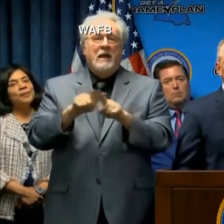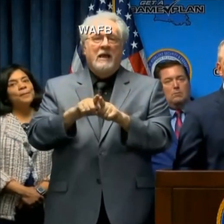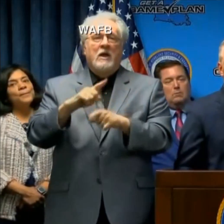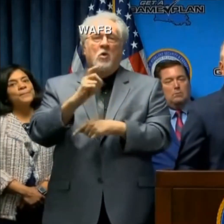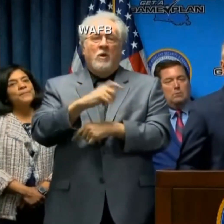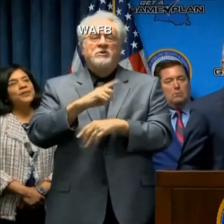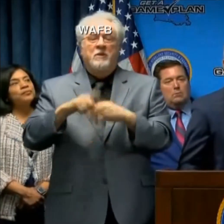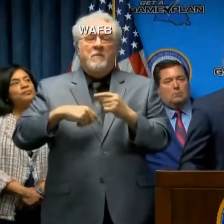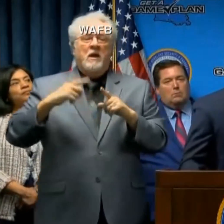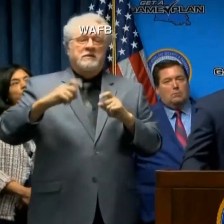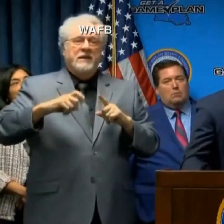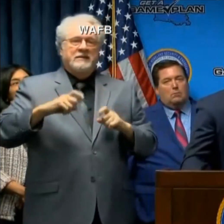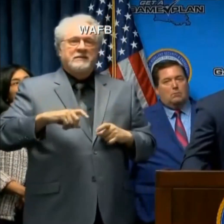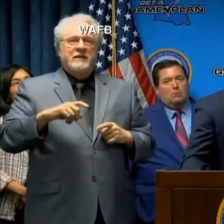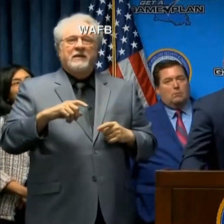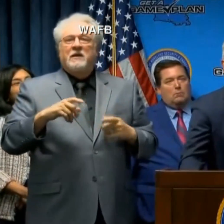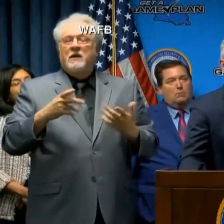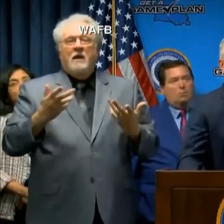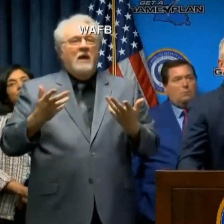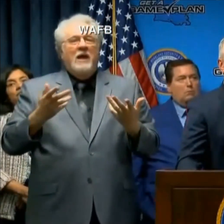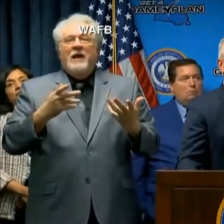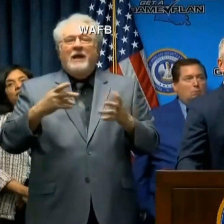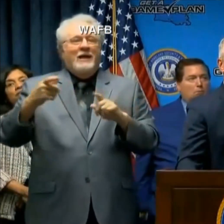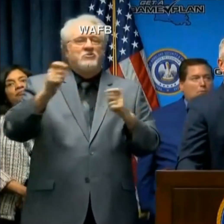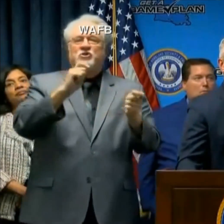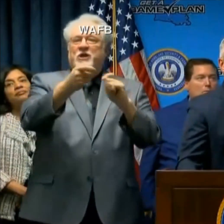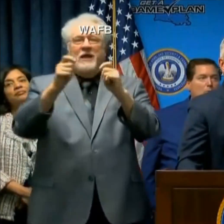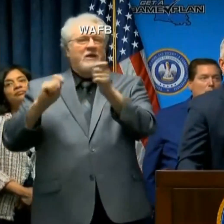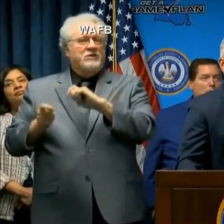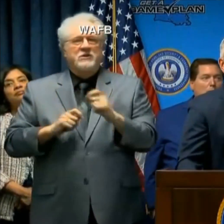testing it's as fluid so I don't know you know how much of one kit we've used